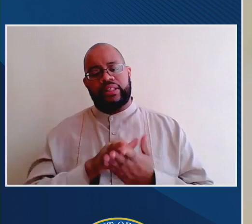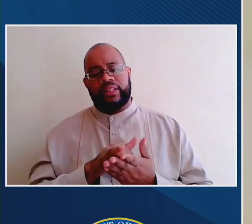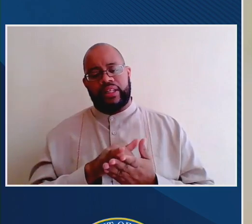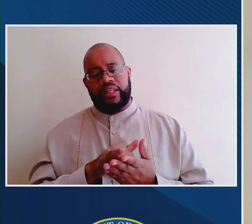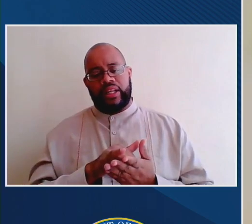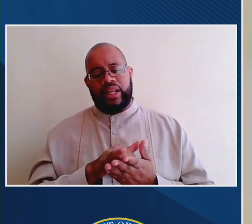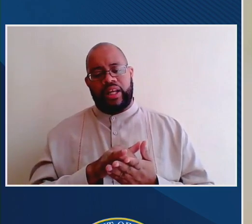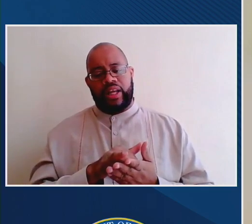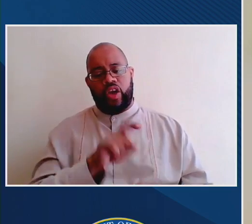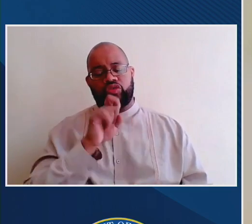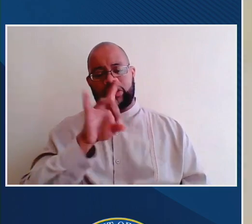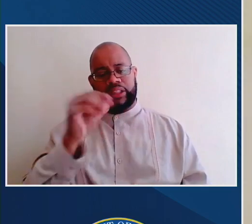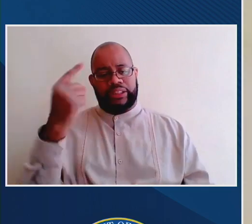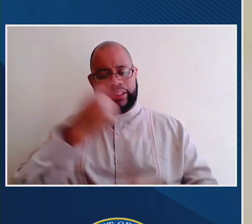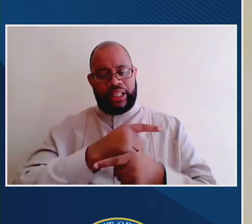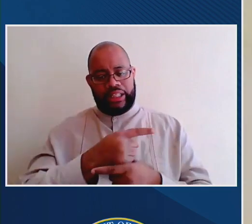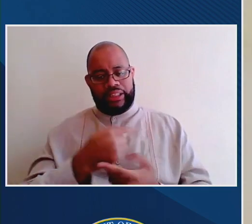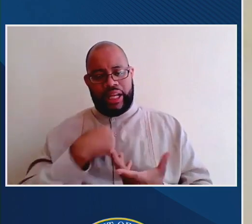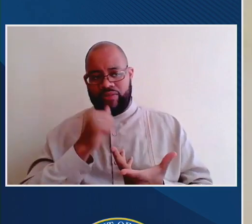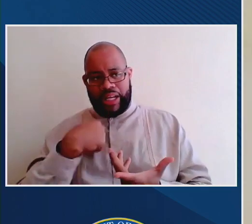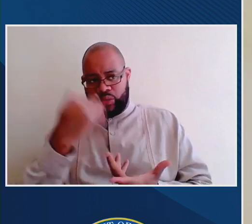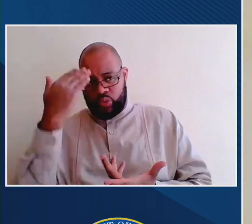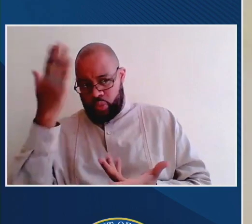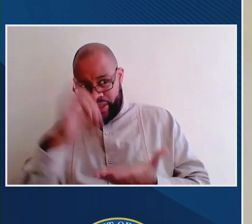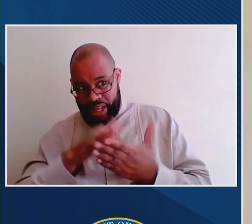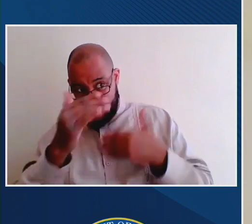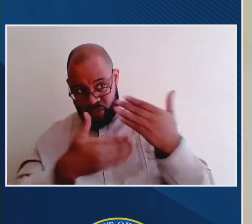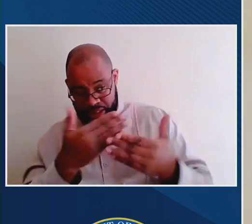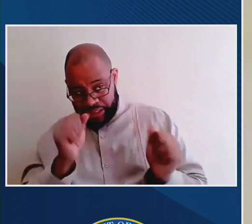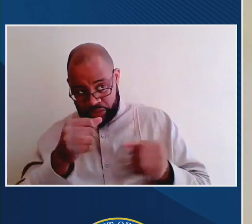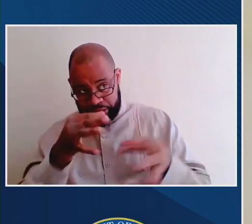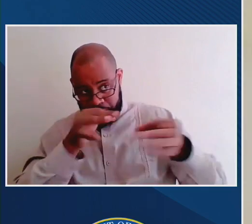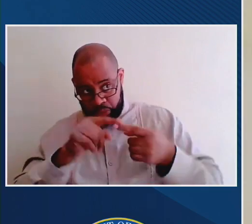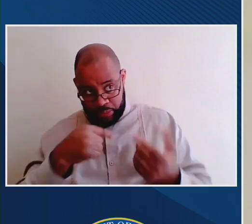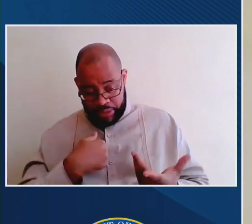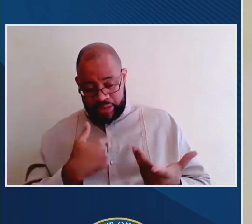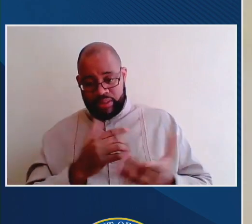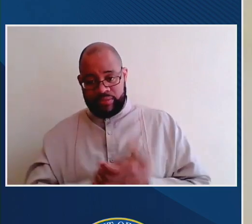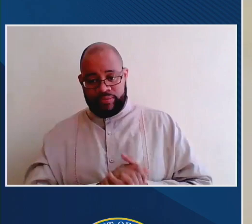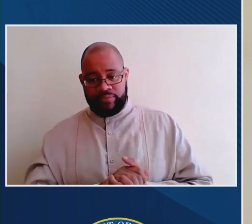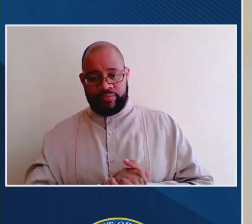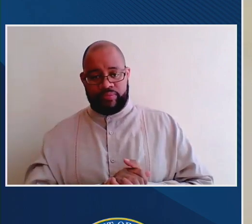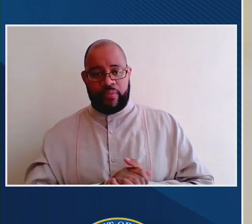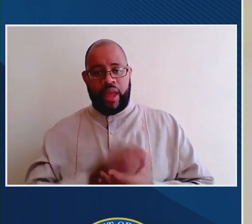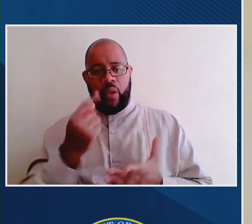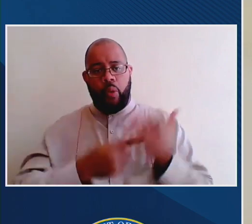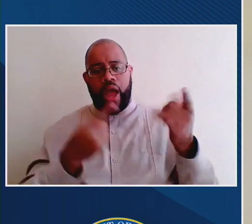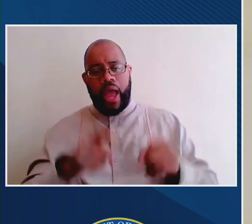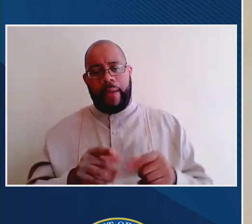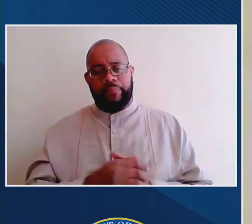I'm just pretty ignorant about that process in general. And what happens to any funds that